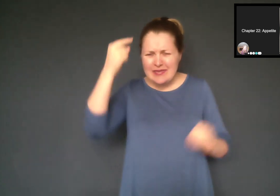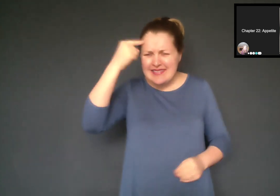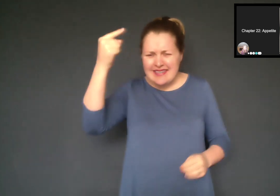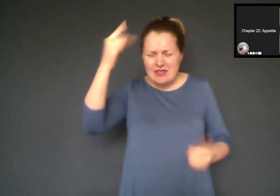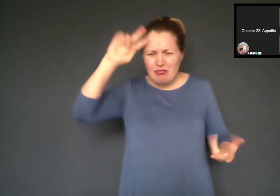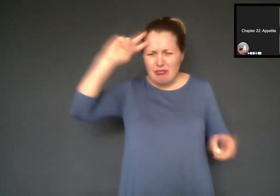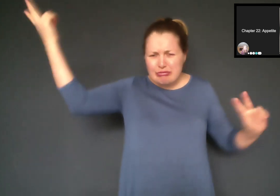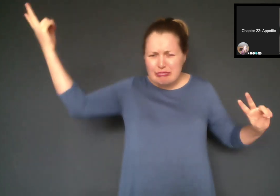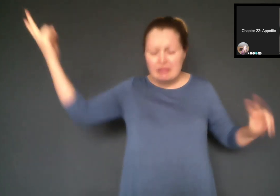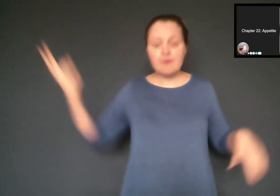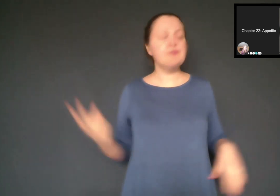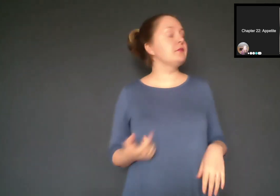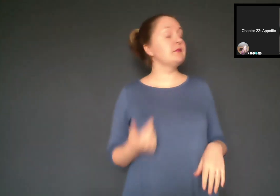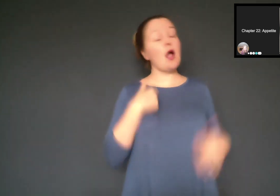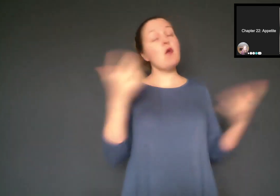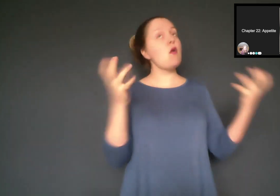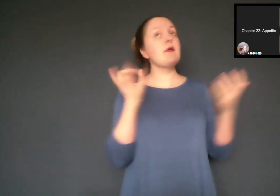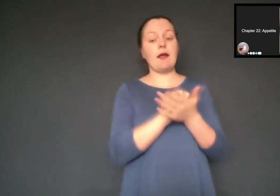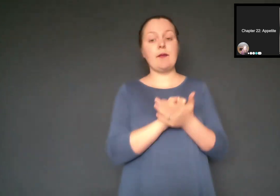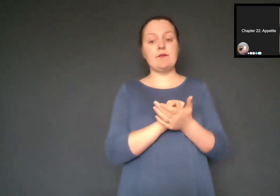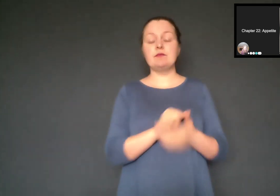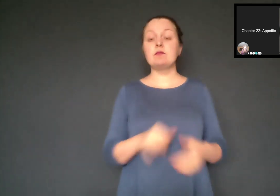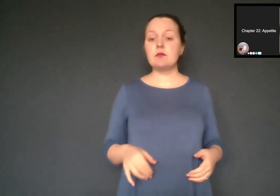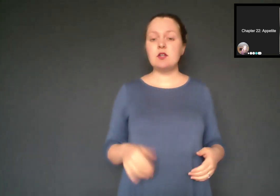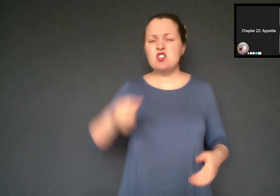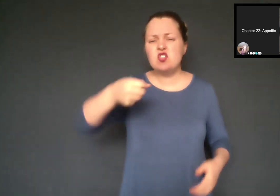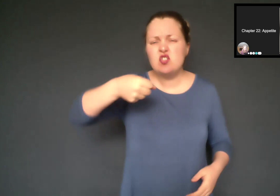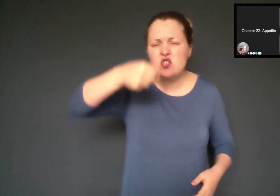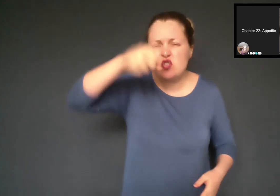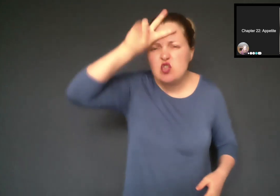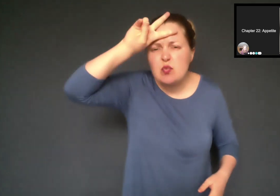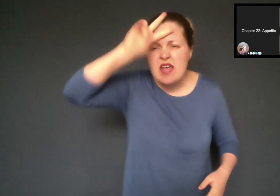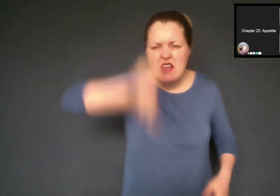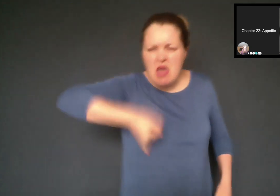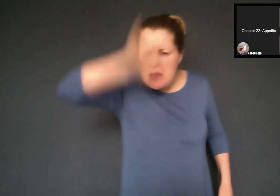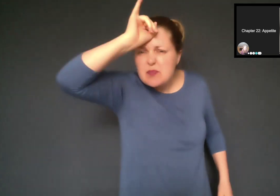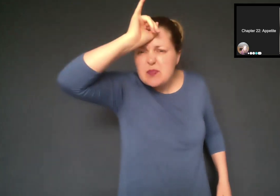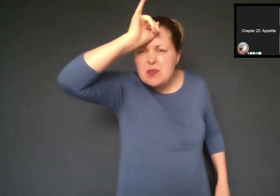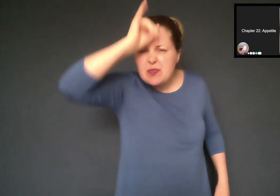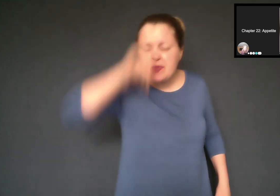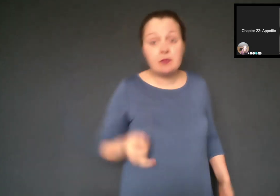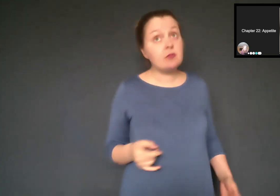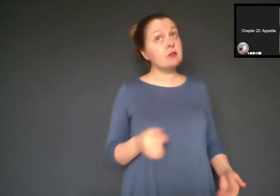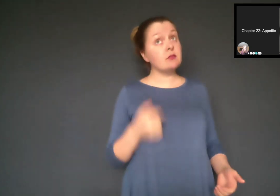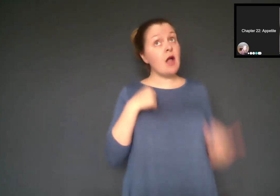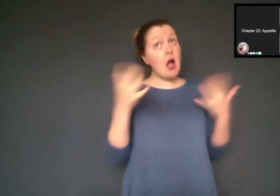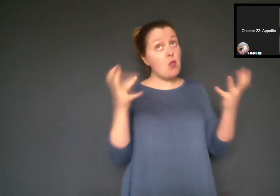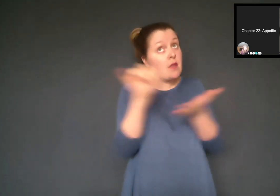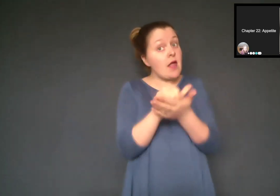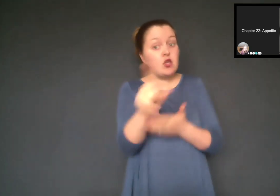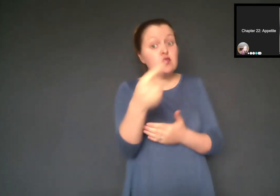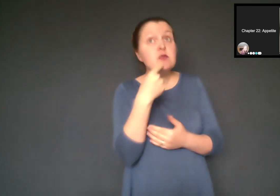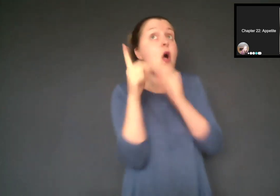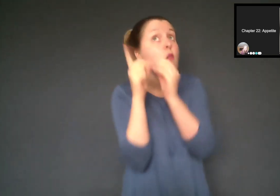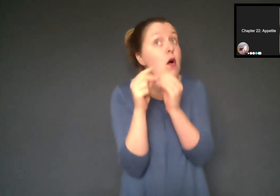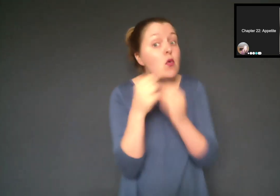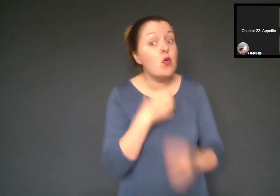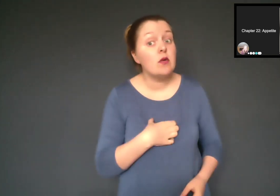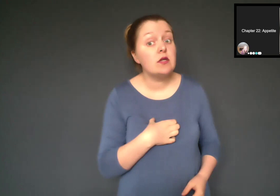it's what i want stupid imbecilic it's what i want you said one more wish and that's it